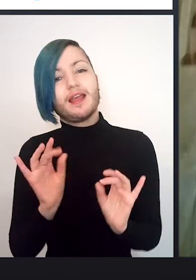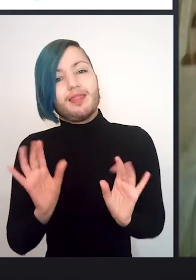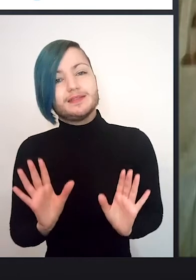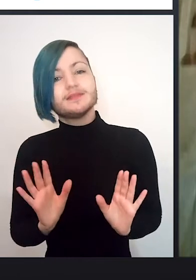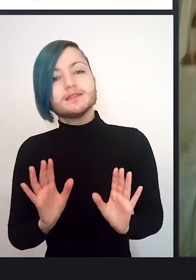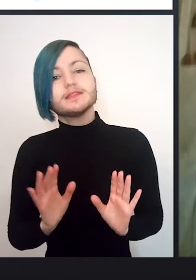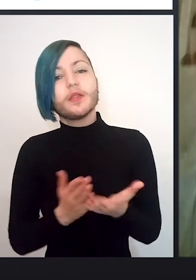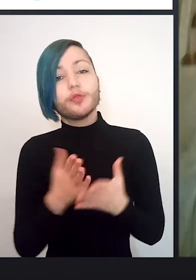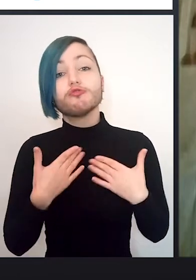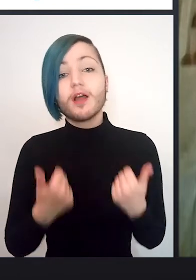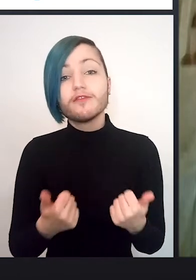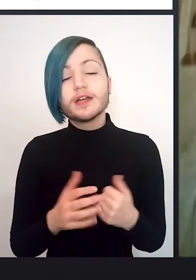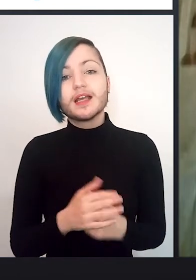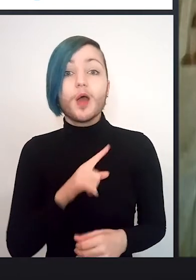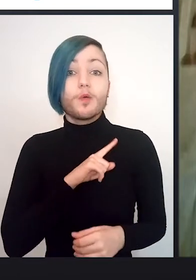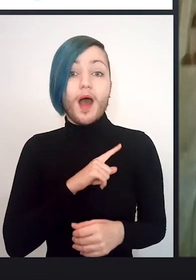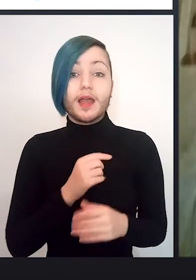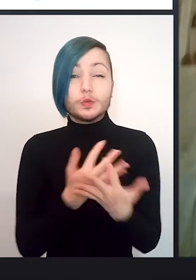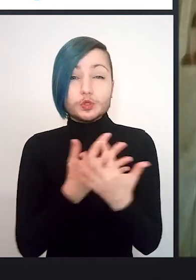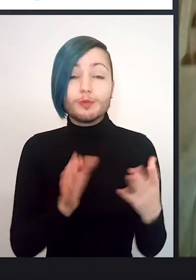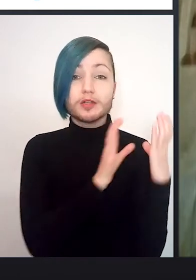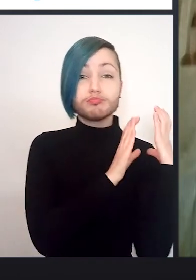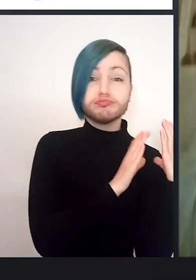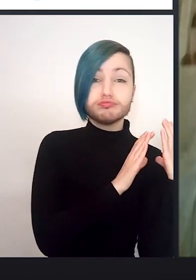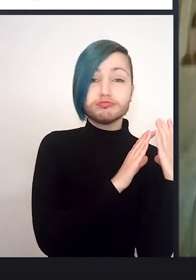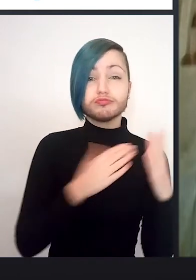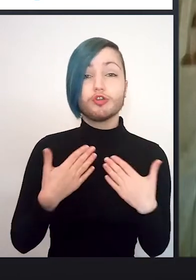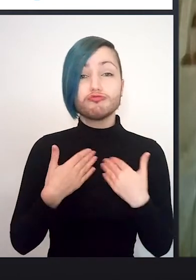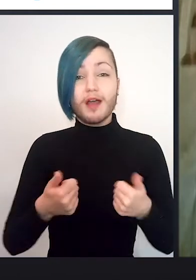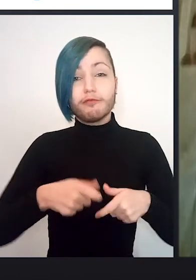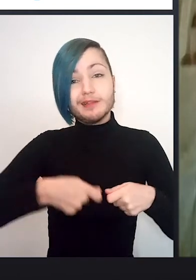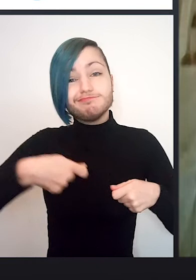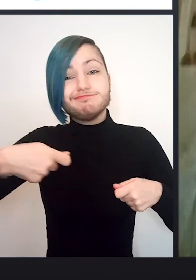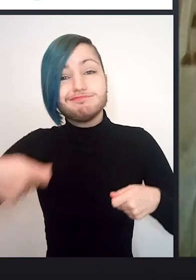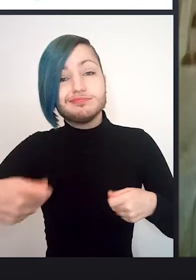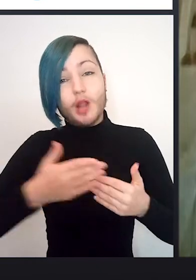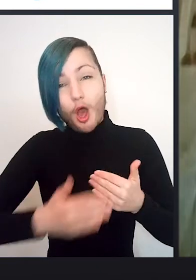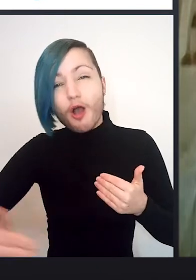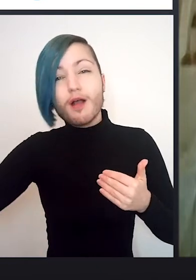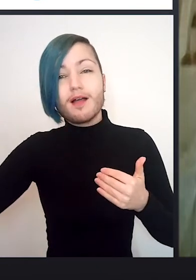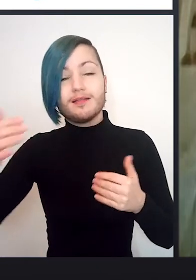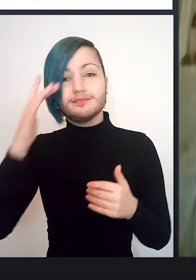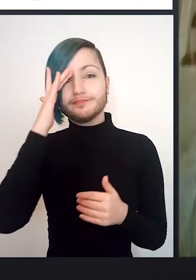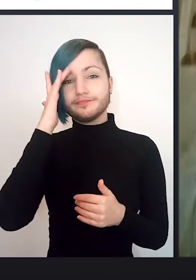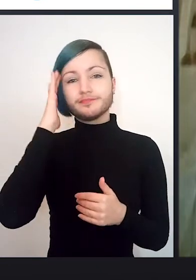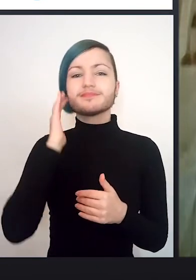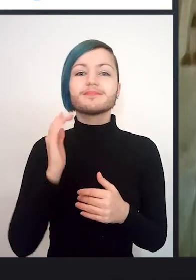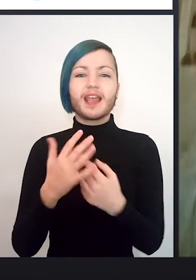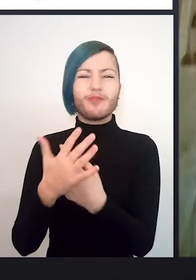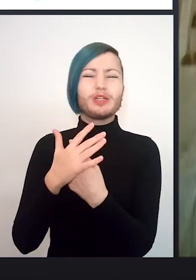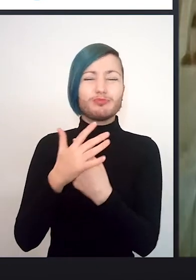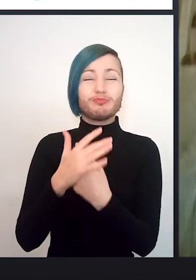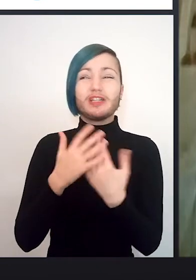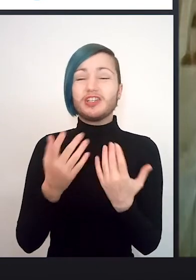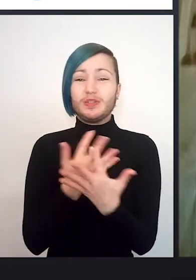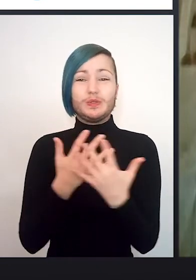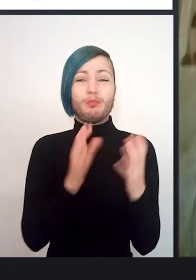because your recovery will take longer if you're putting pressures on yourself and overdoing it.